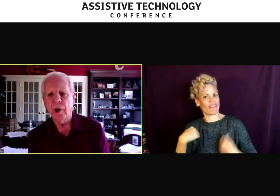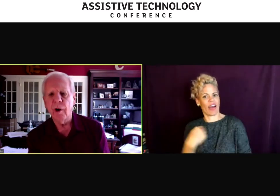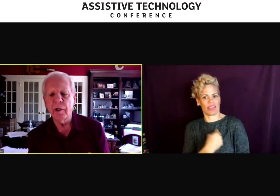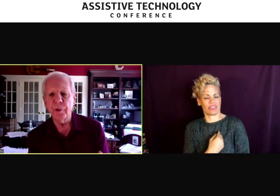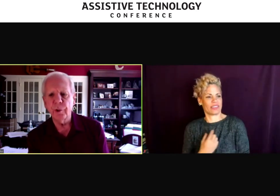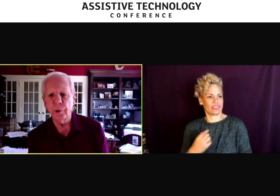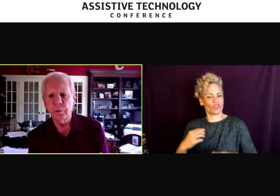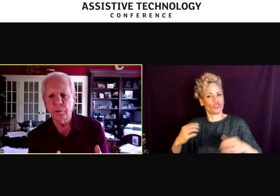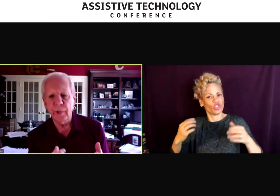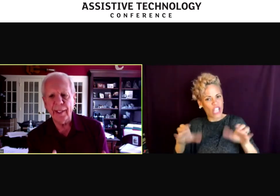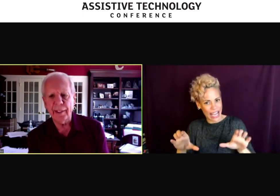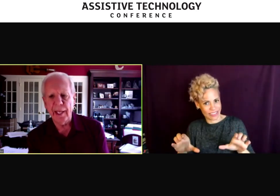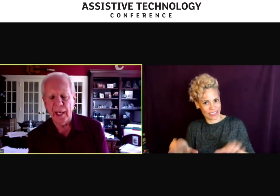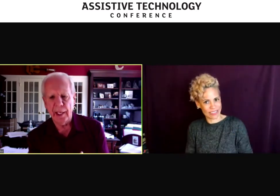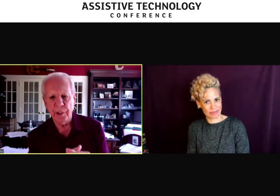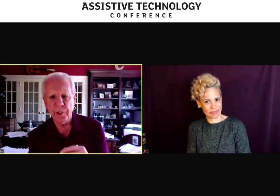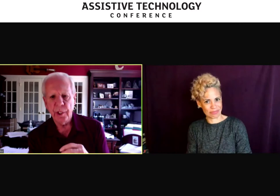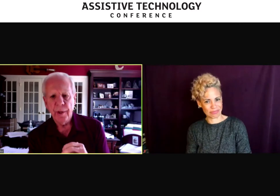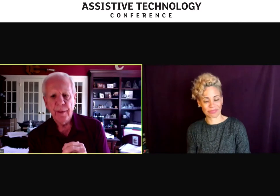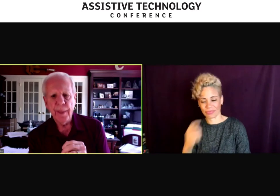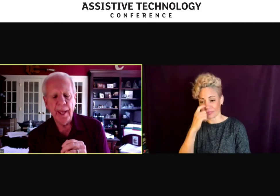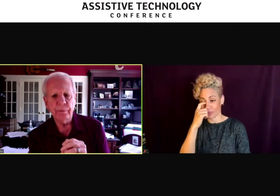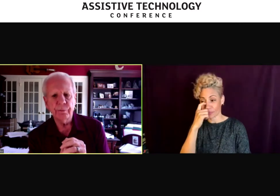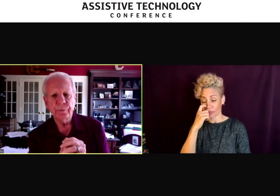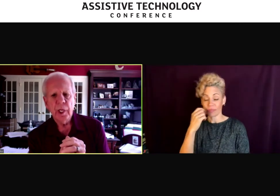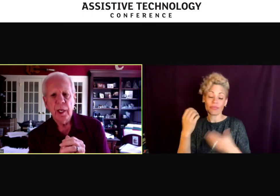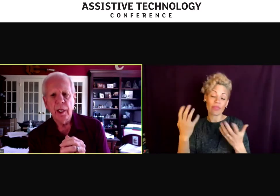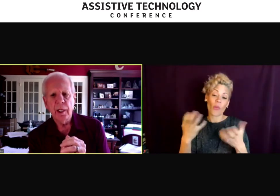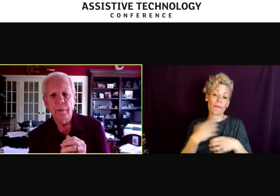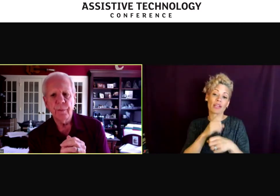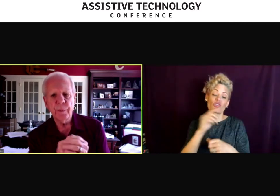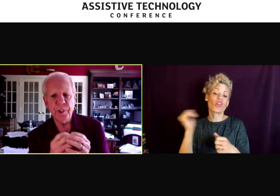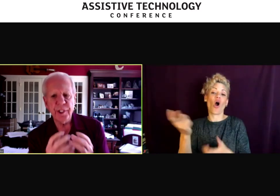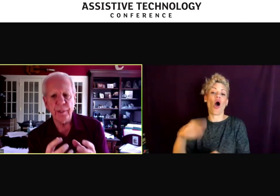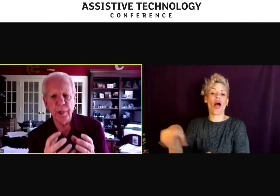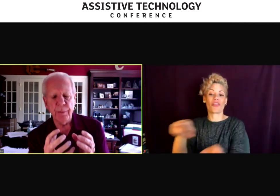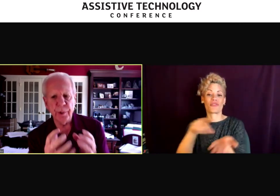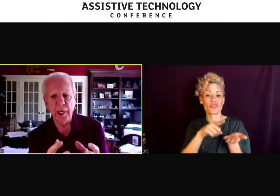all of you recognize that stigma plays a huge role